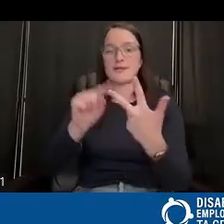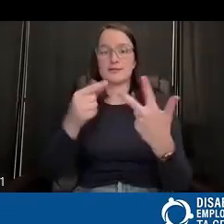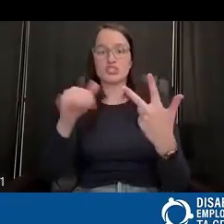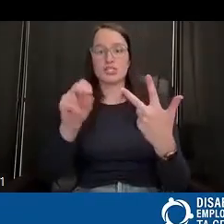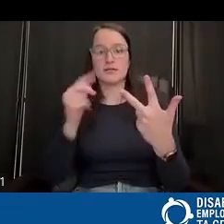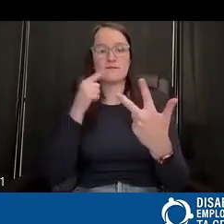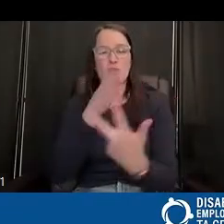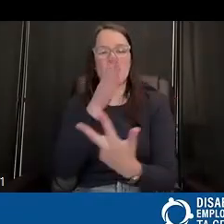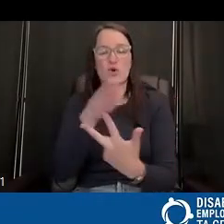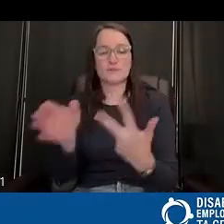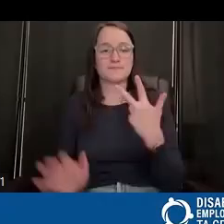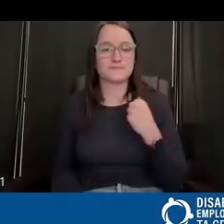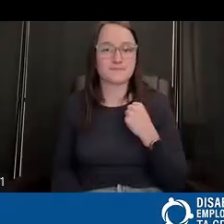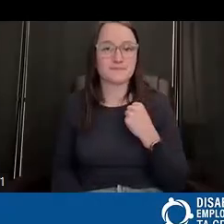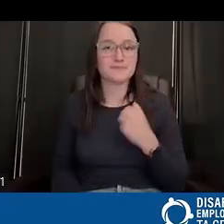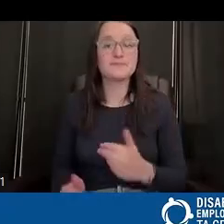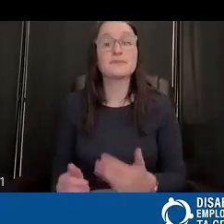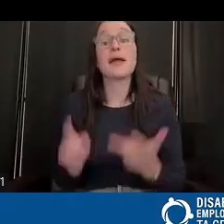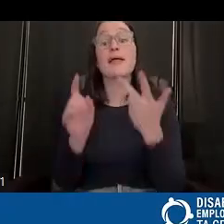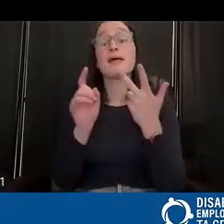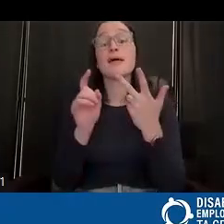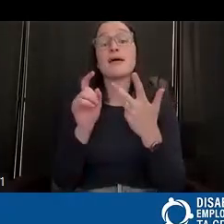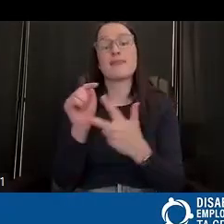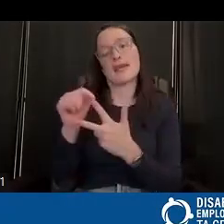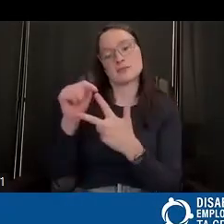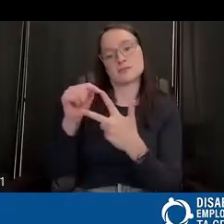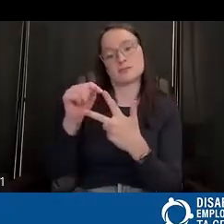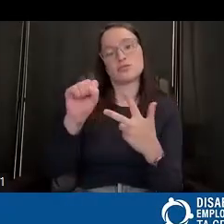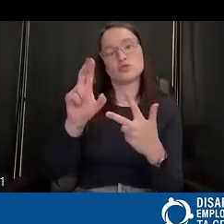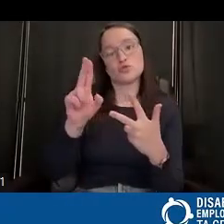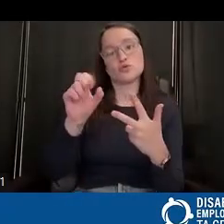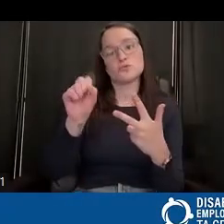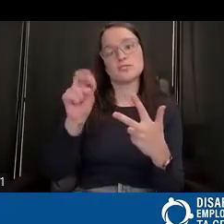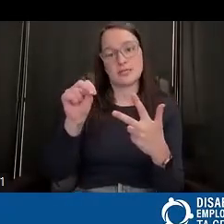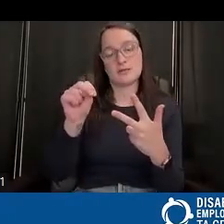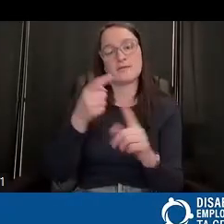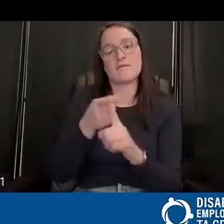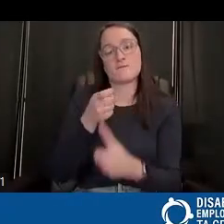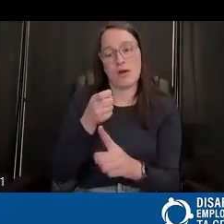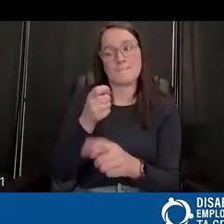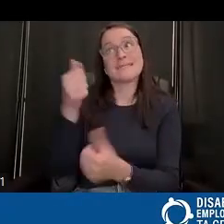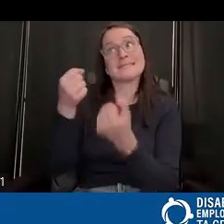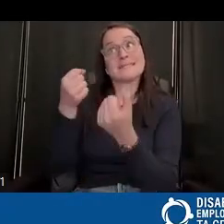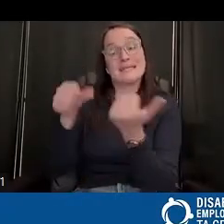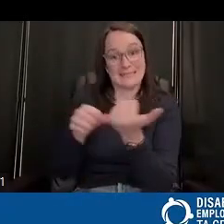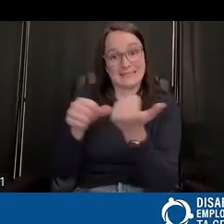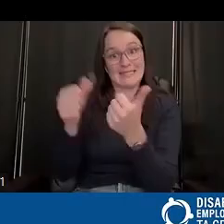um introducing Susan is uh we'll have Susan from uh the Assistant Executive Director at WISE,